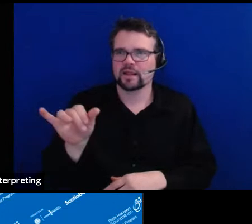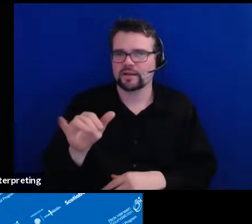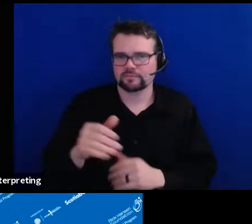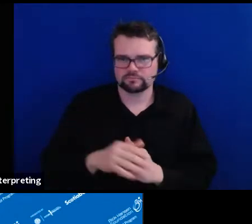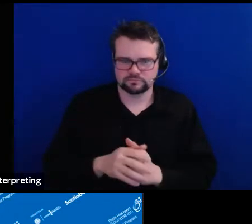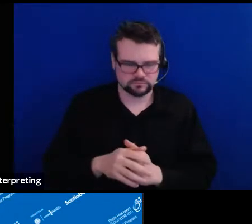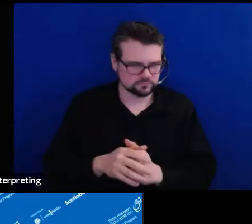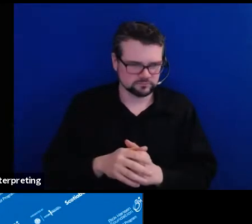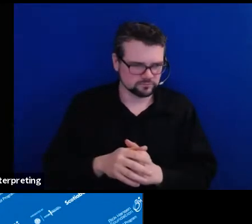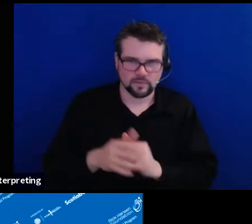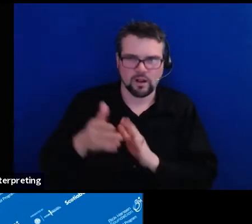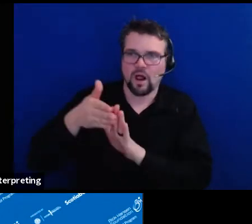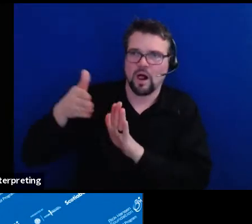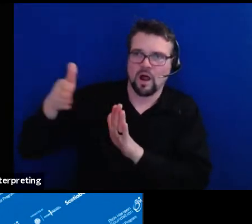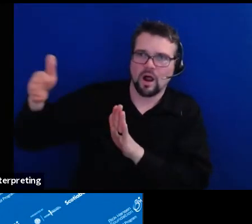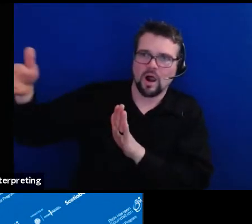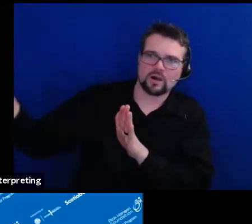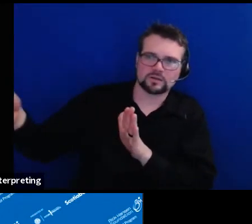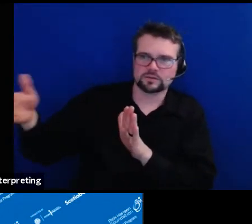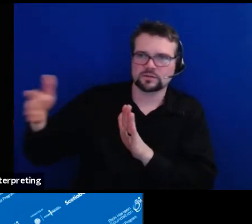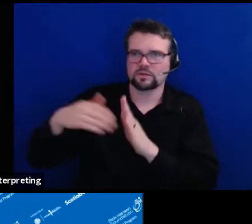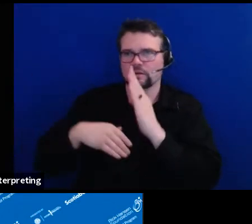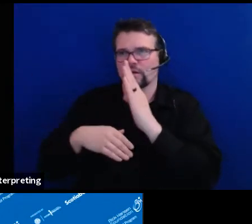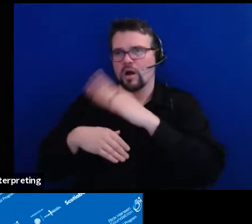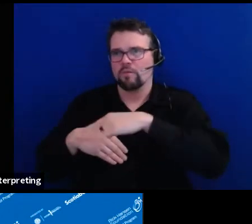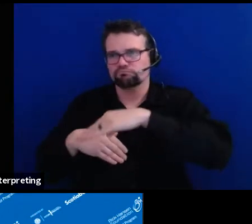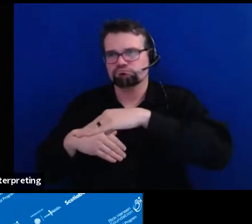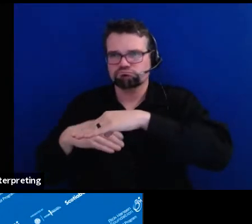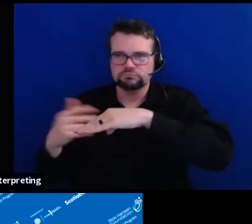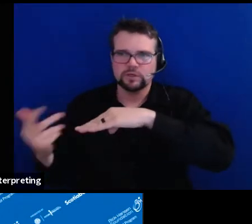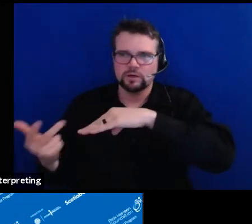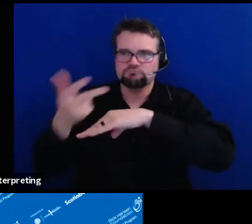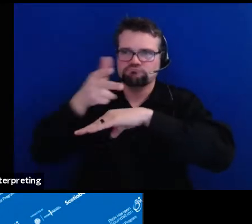SO MUCH SPACE TO BE ABLE TO GET INTO MY VAN.